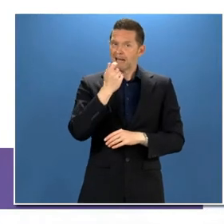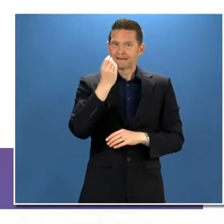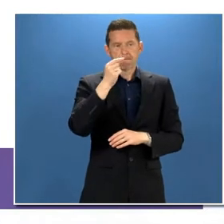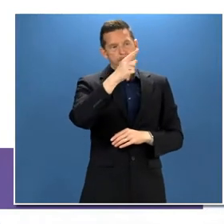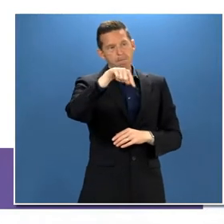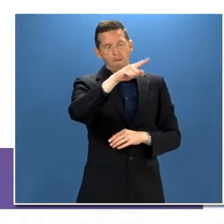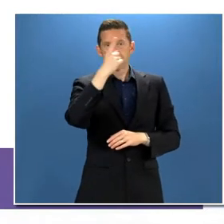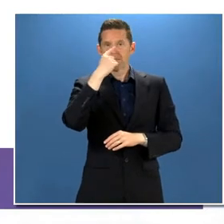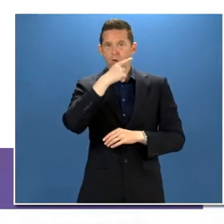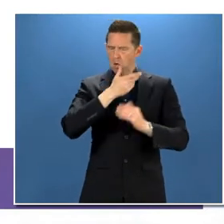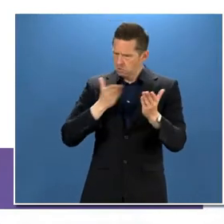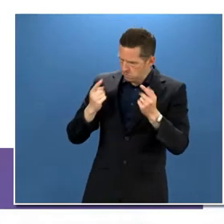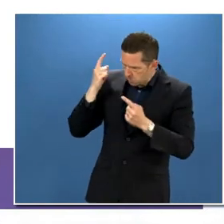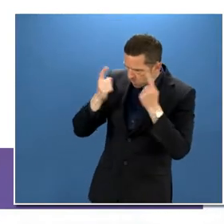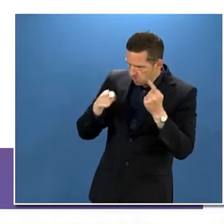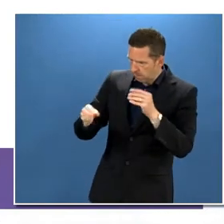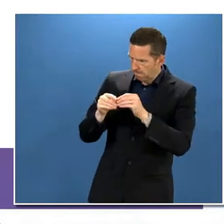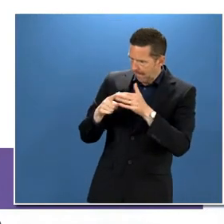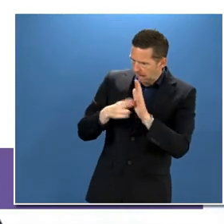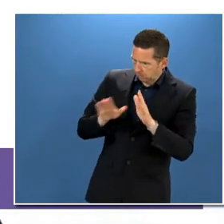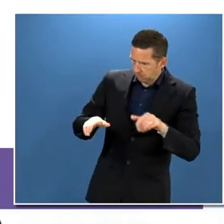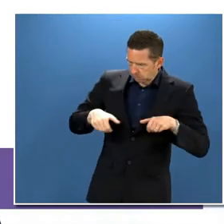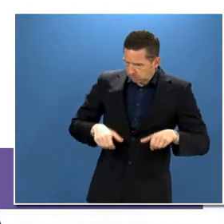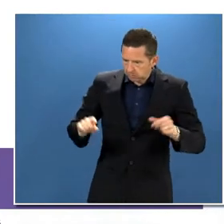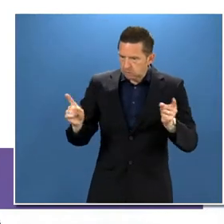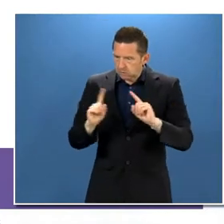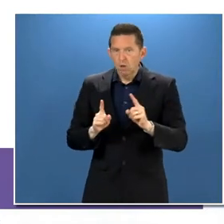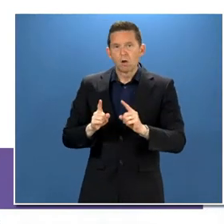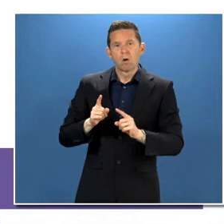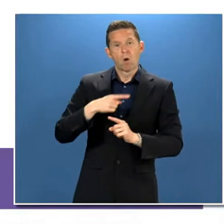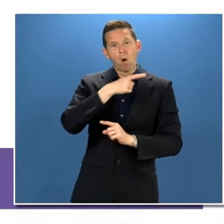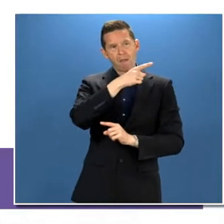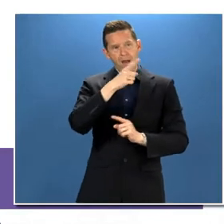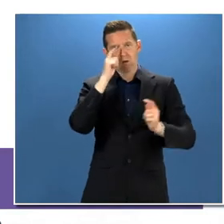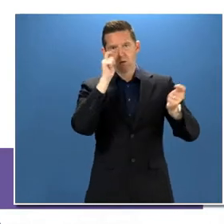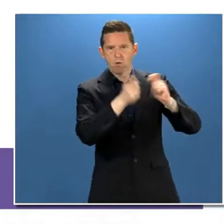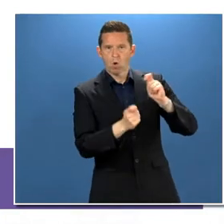They reformed how they practised to enable me to have the role.